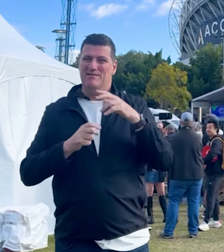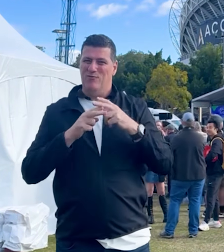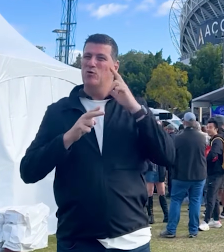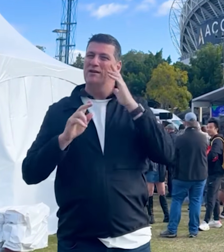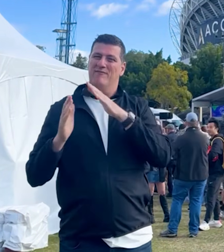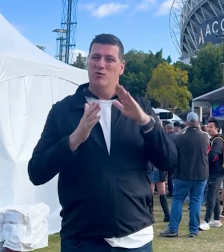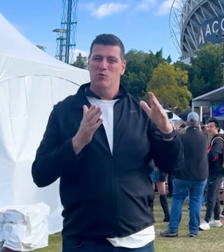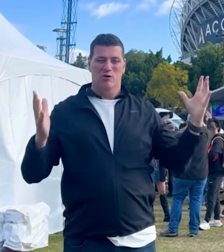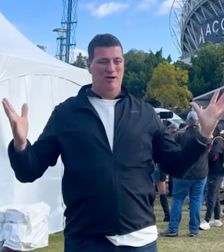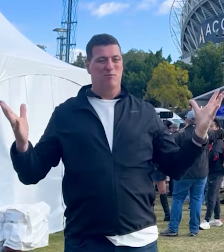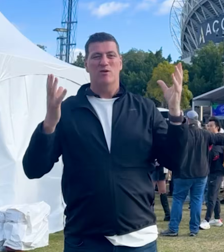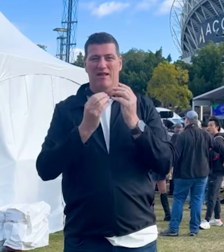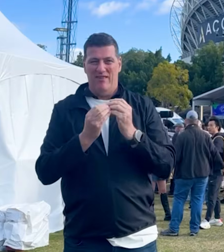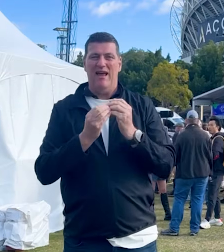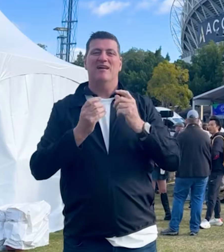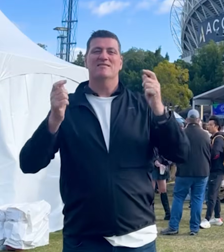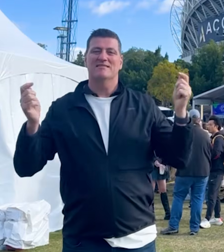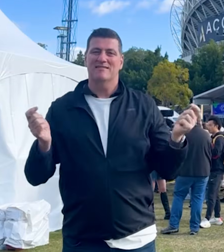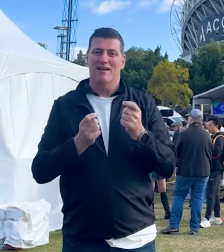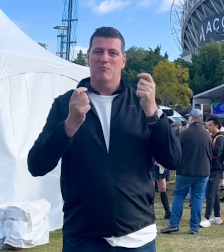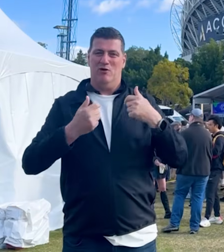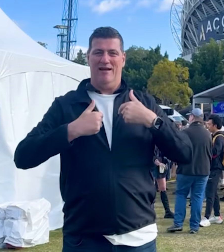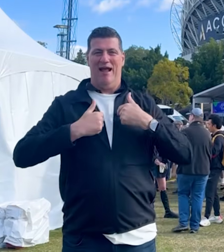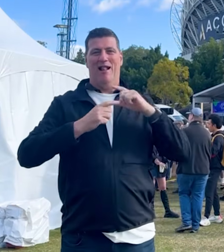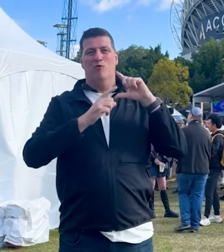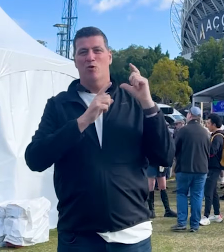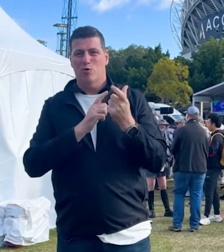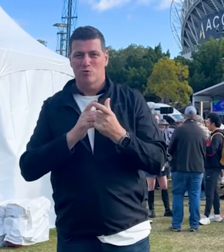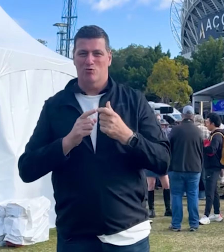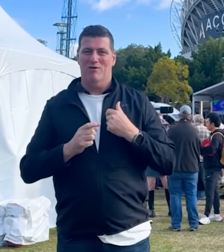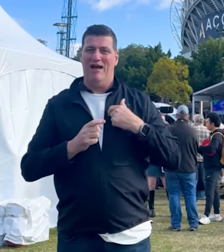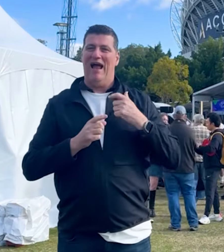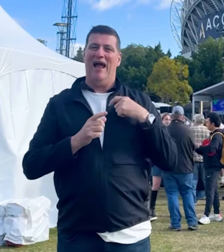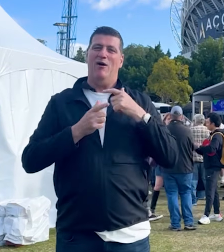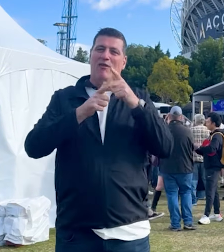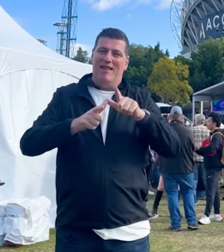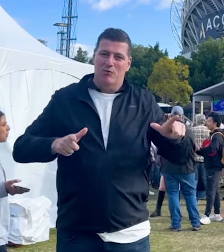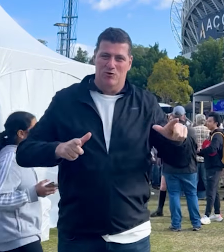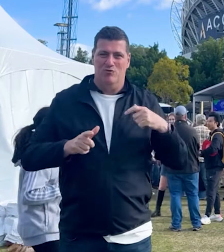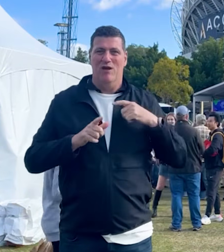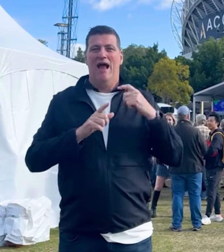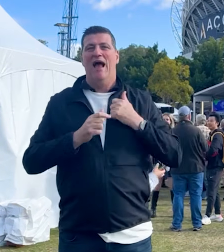for the Deaf community to come together and celebrate our language, our culture